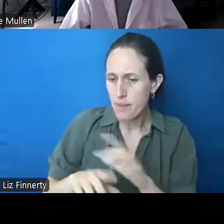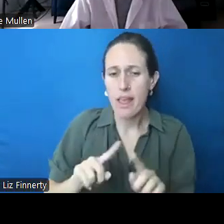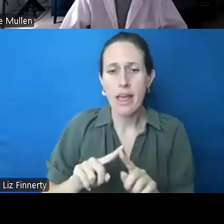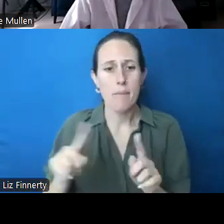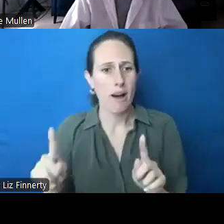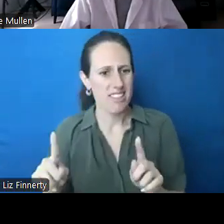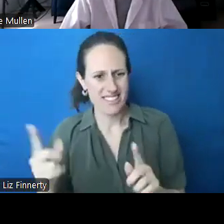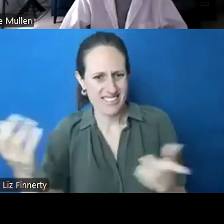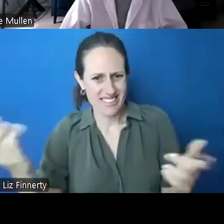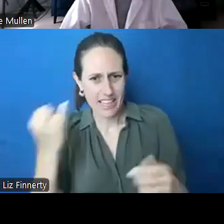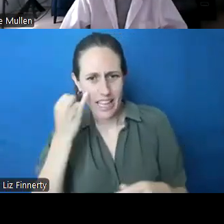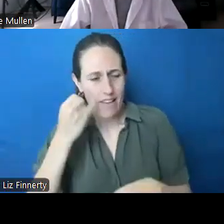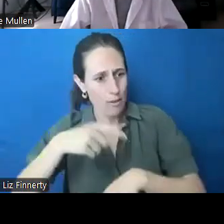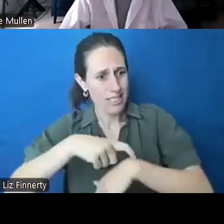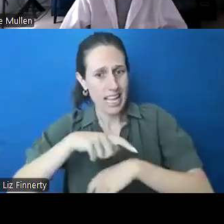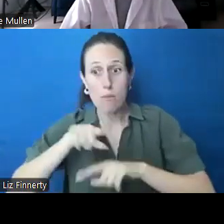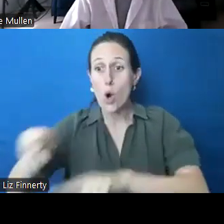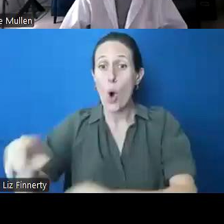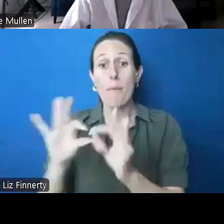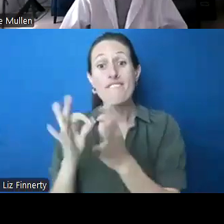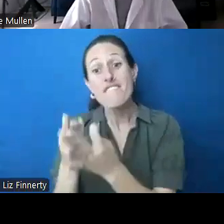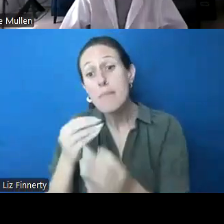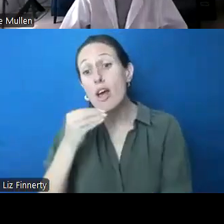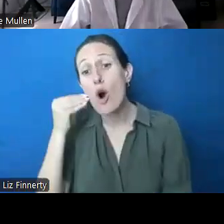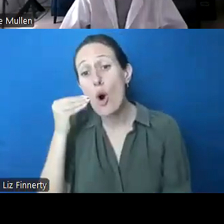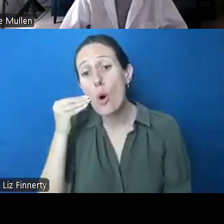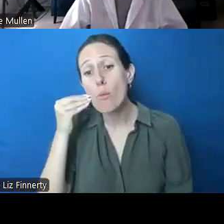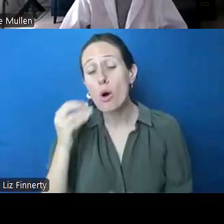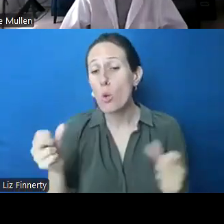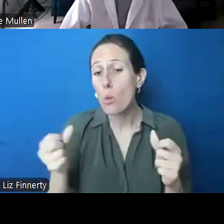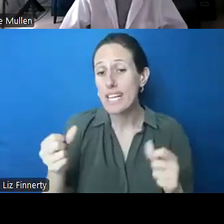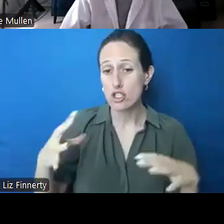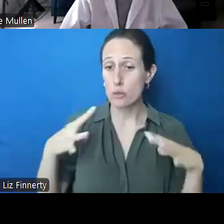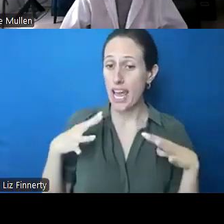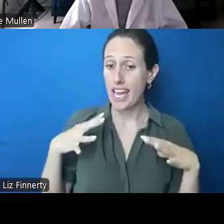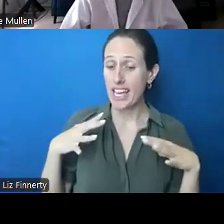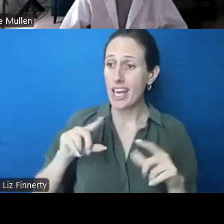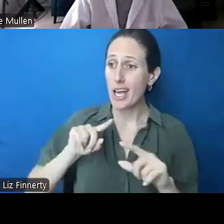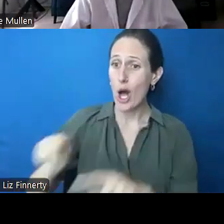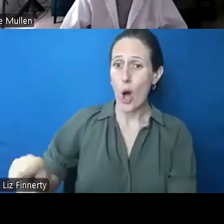personal care attendants in place to go back home during the winter break, so I tried to stay, and I won't stay the